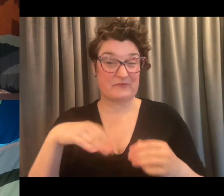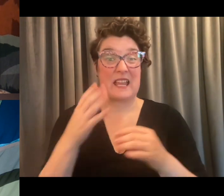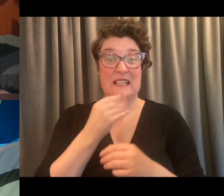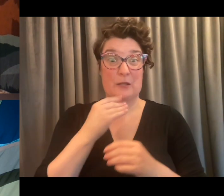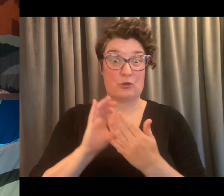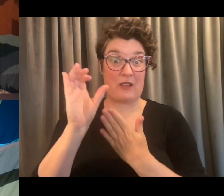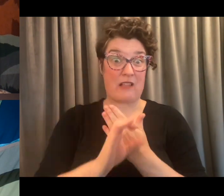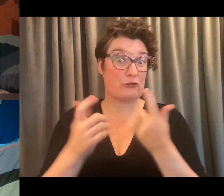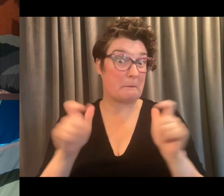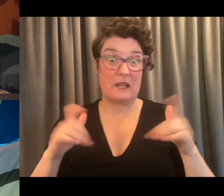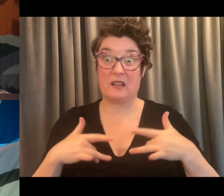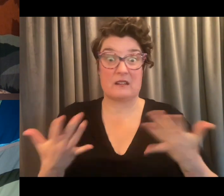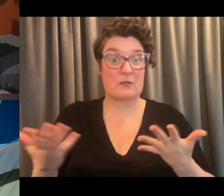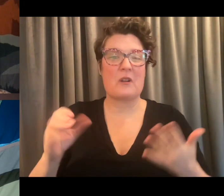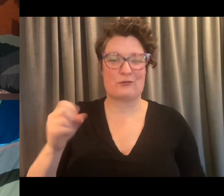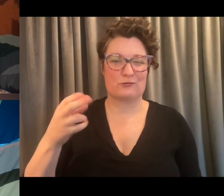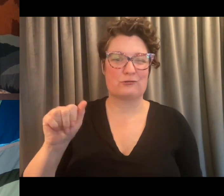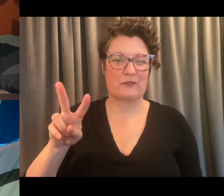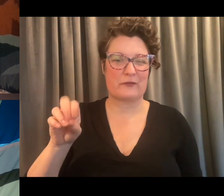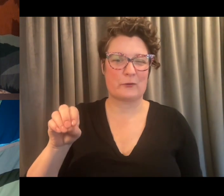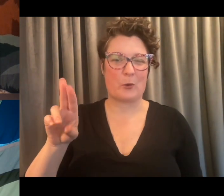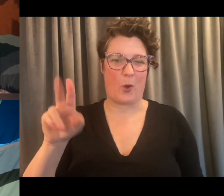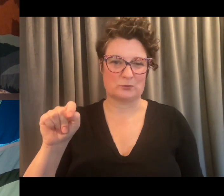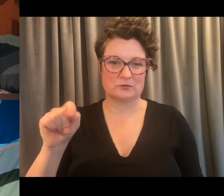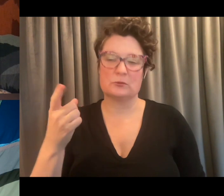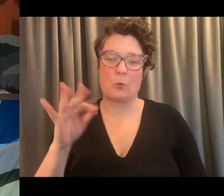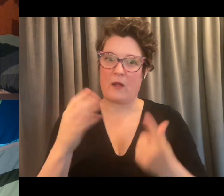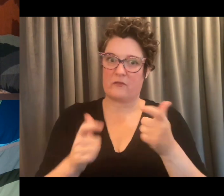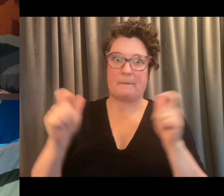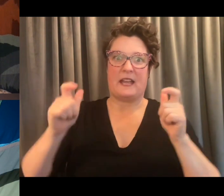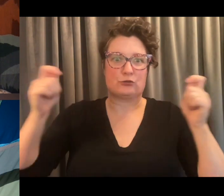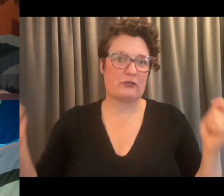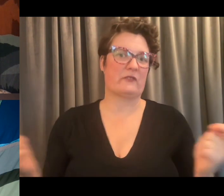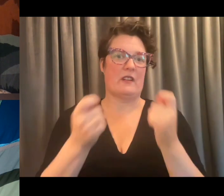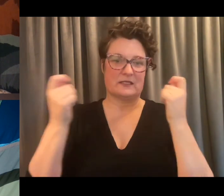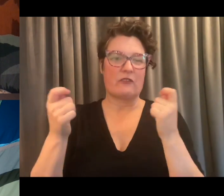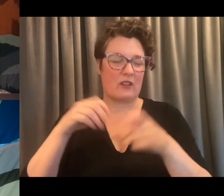Shavuot, which is one of the major festivals in the Hebrew calendar.